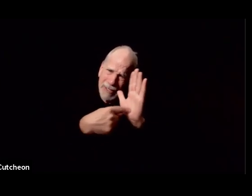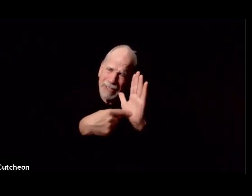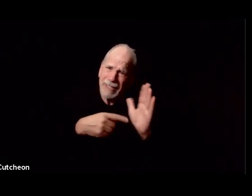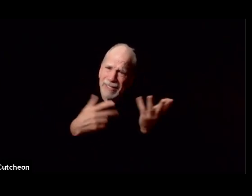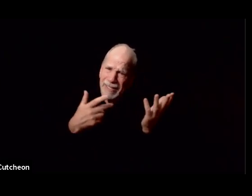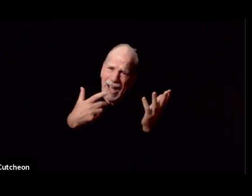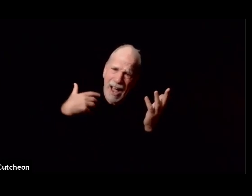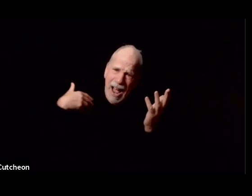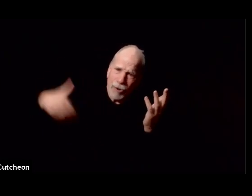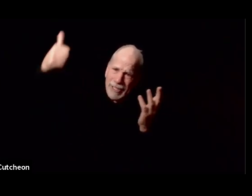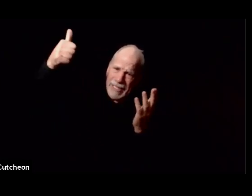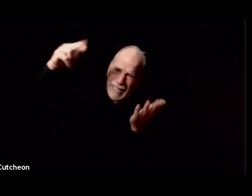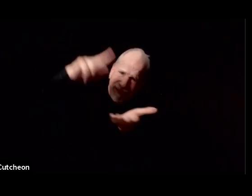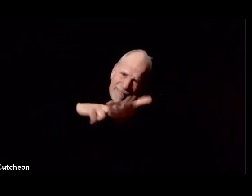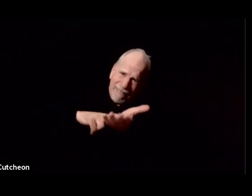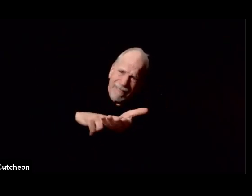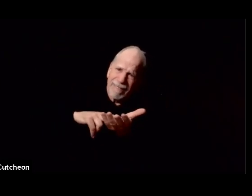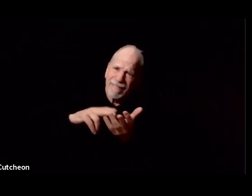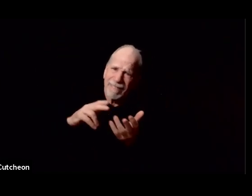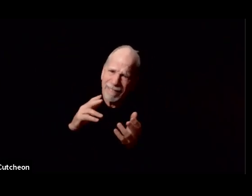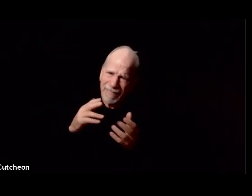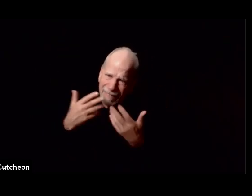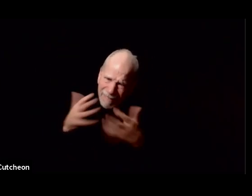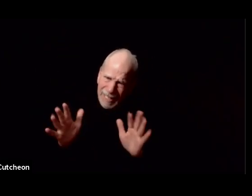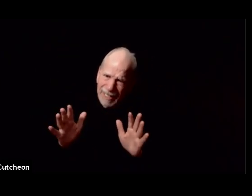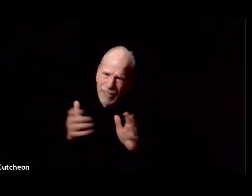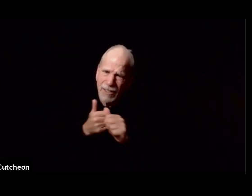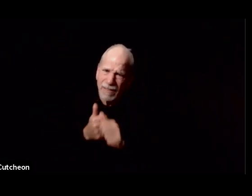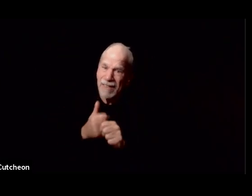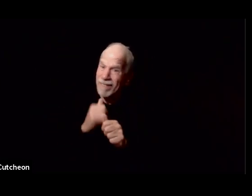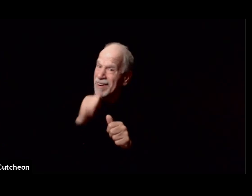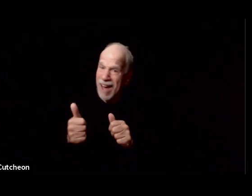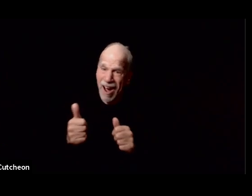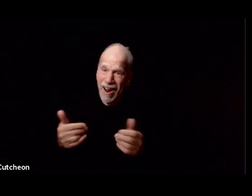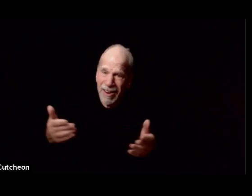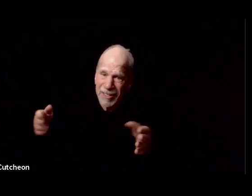where they weren't following the rules or I mean is it just really difficult in a bar